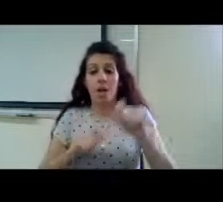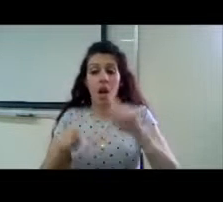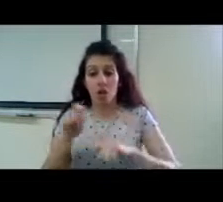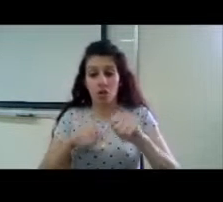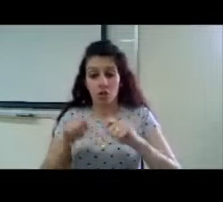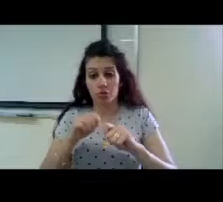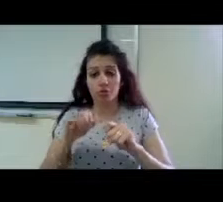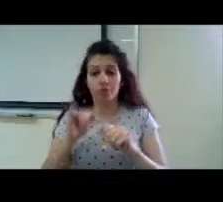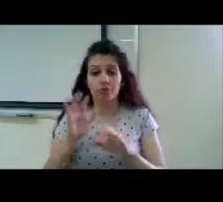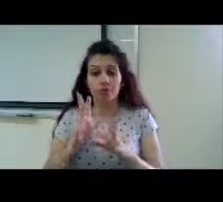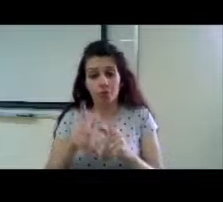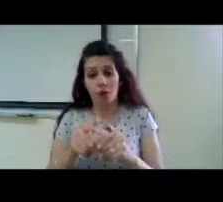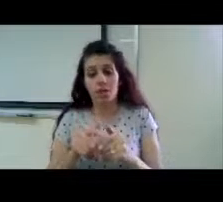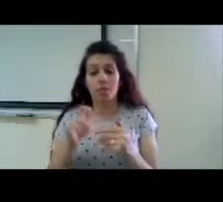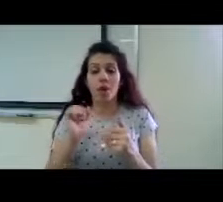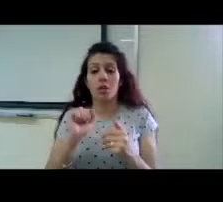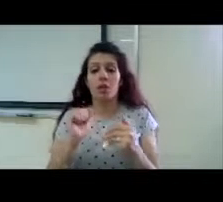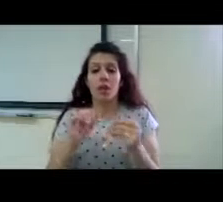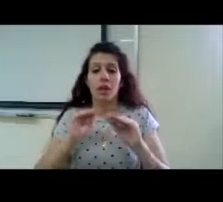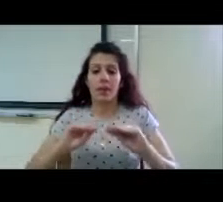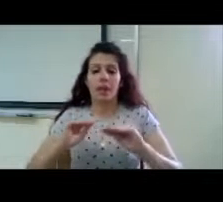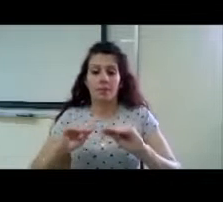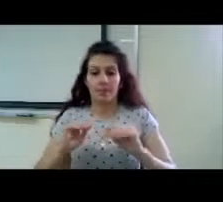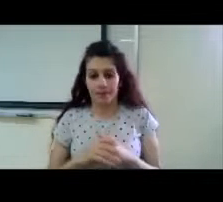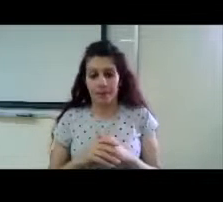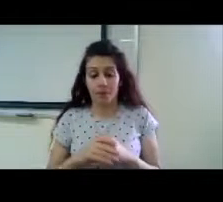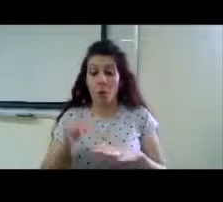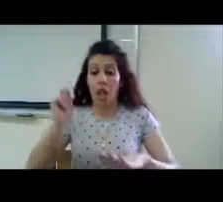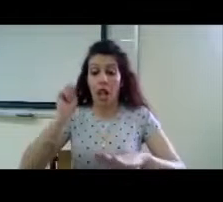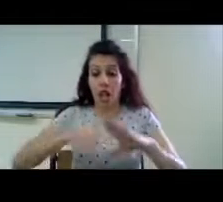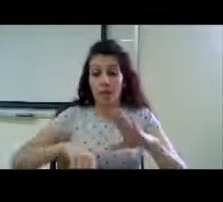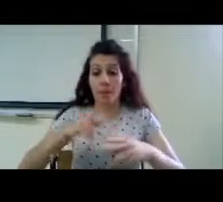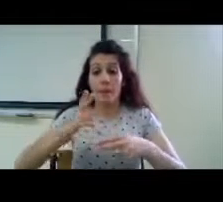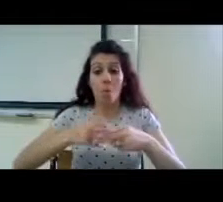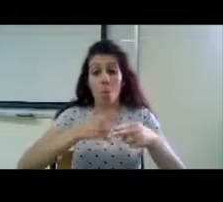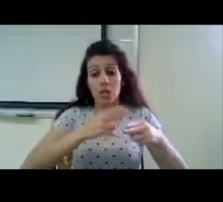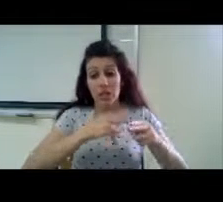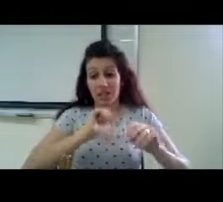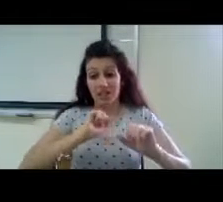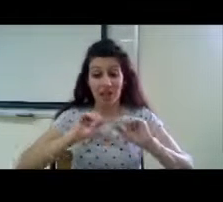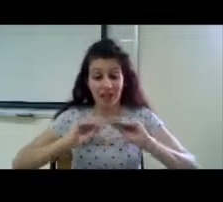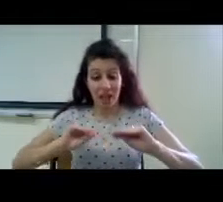about telling me examine our society telomere beaten field barometer at